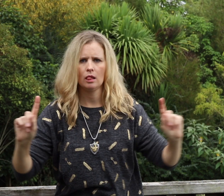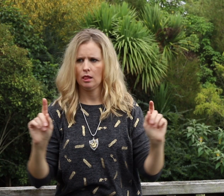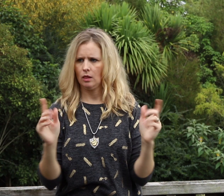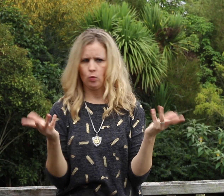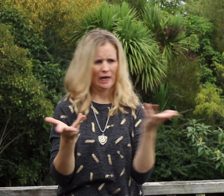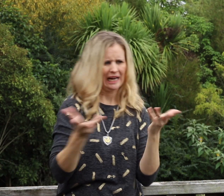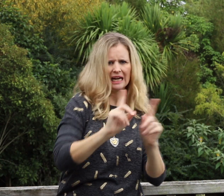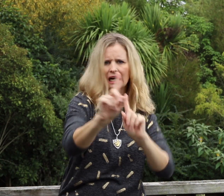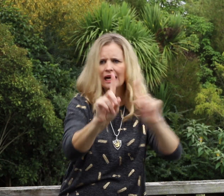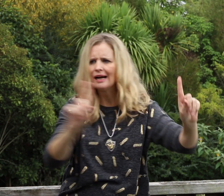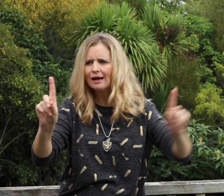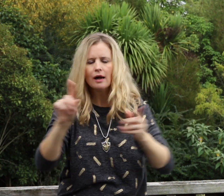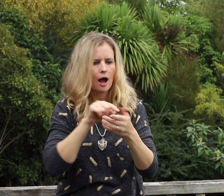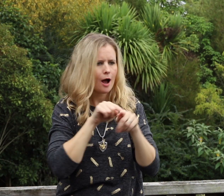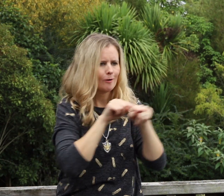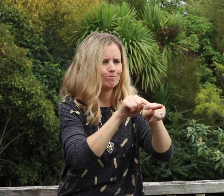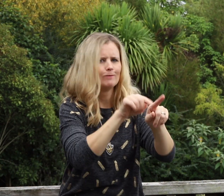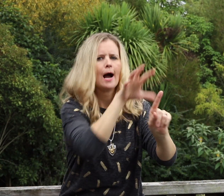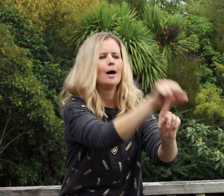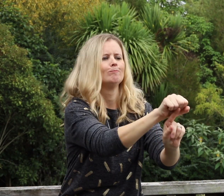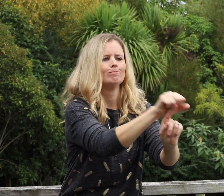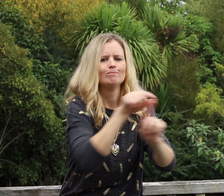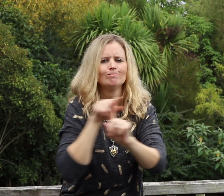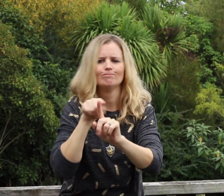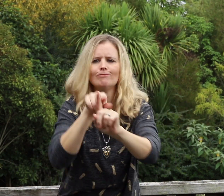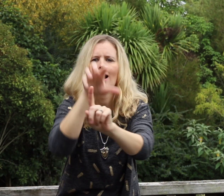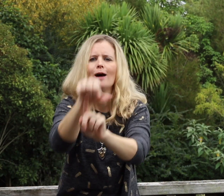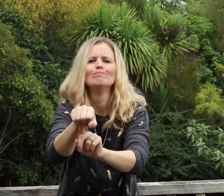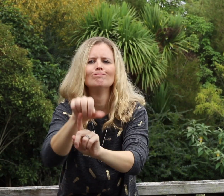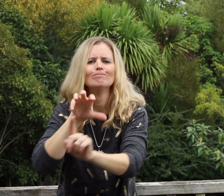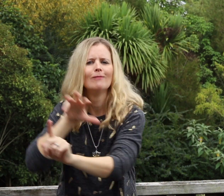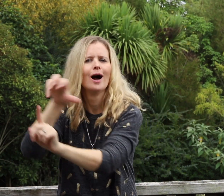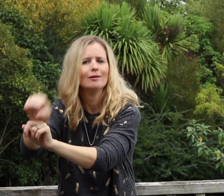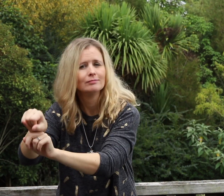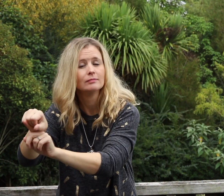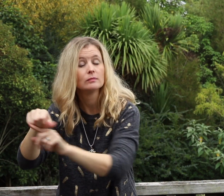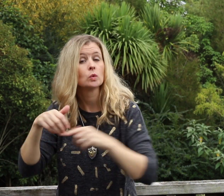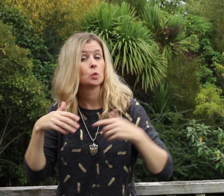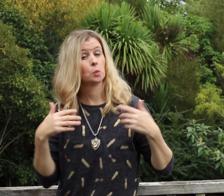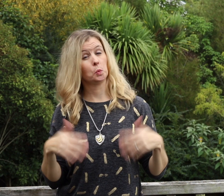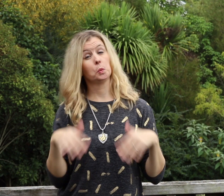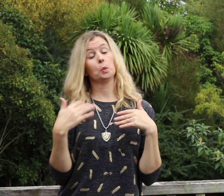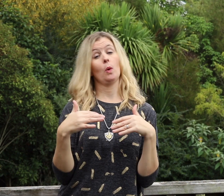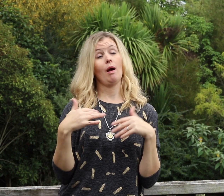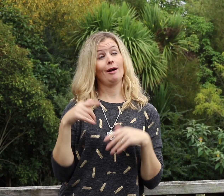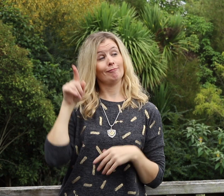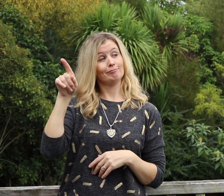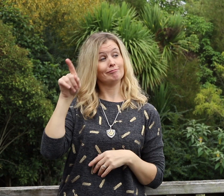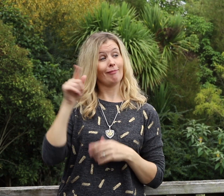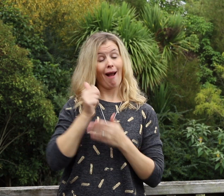by monitoring the virus and in case of an outbreak,